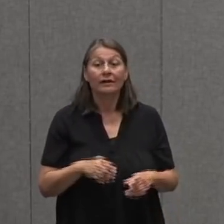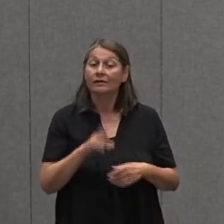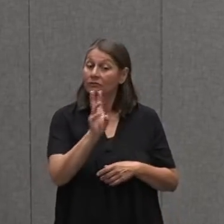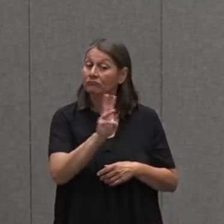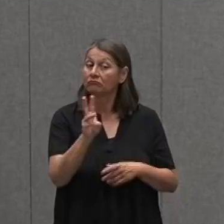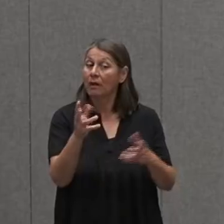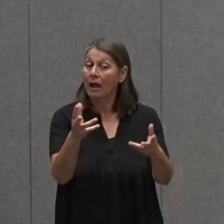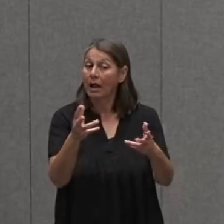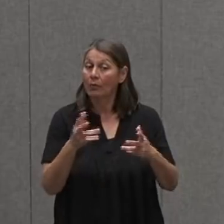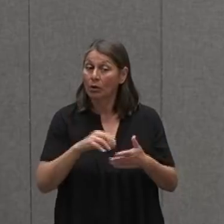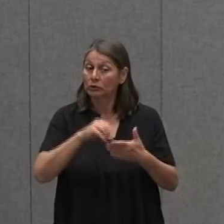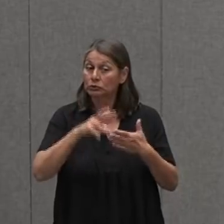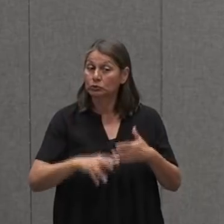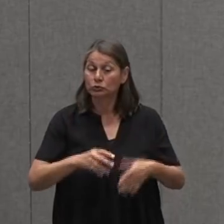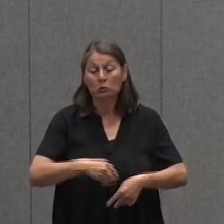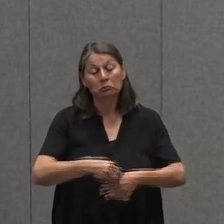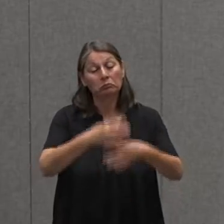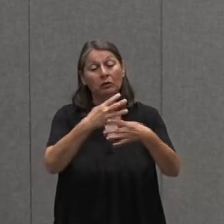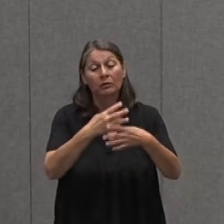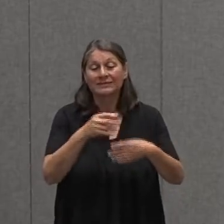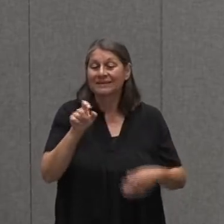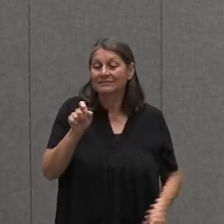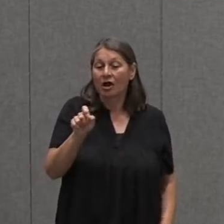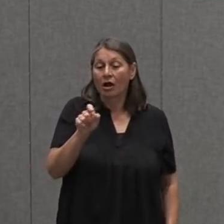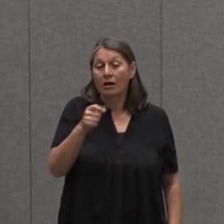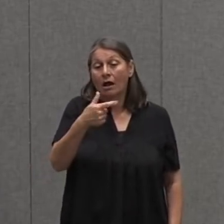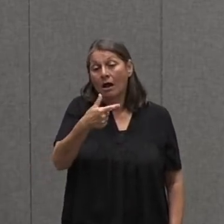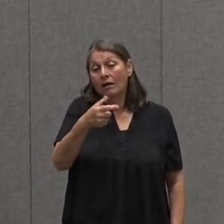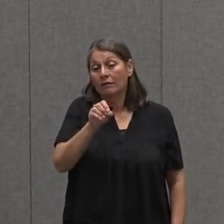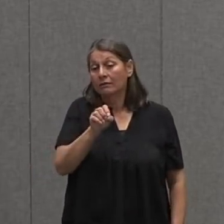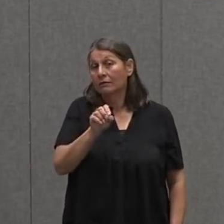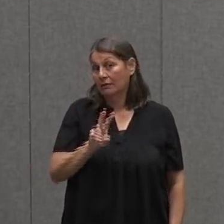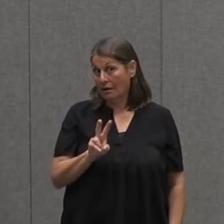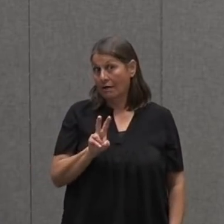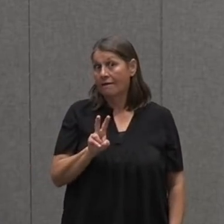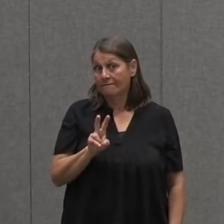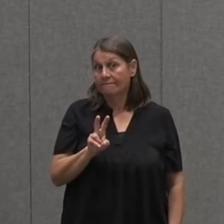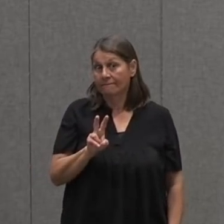was a dot-gov website that had a tour